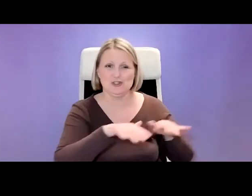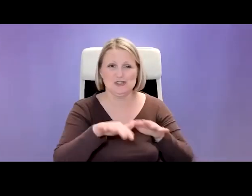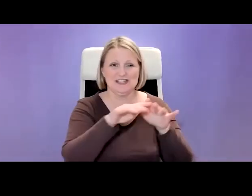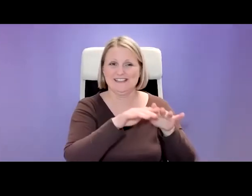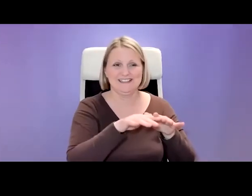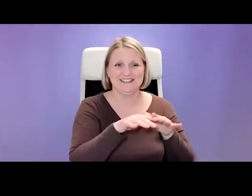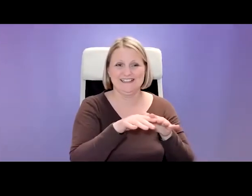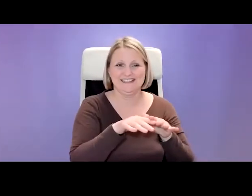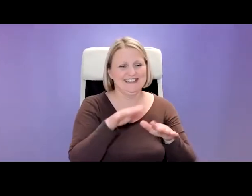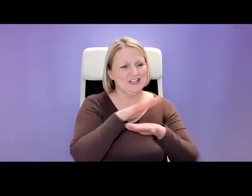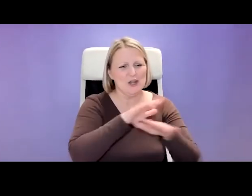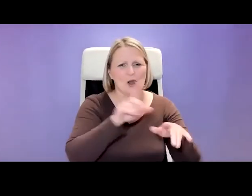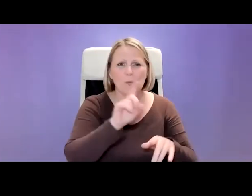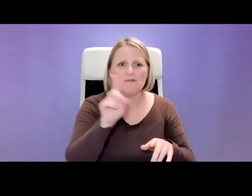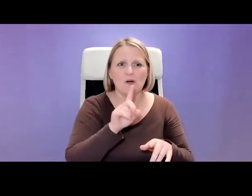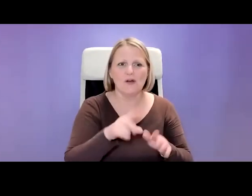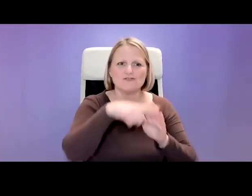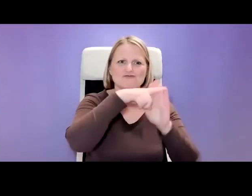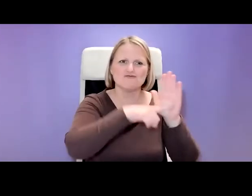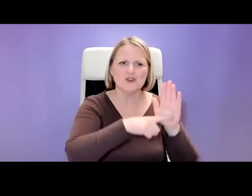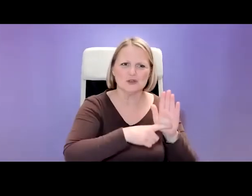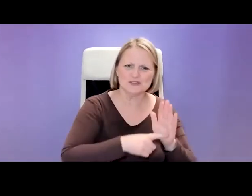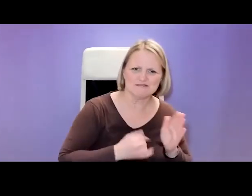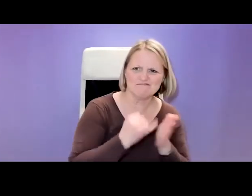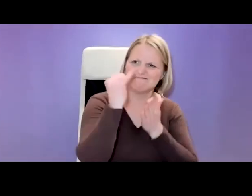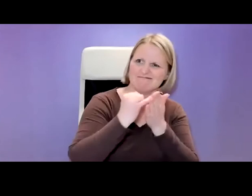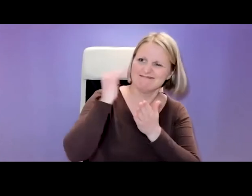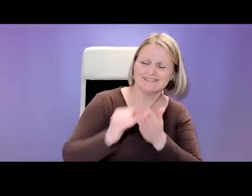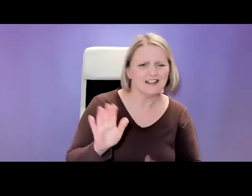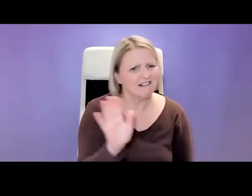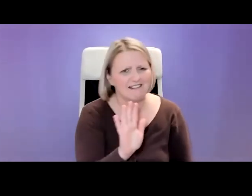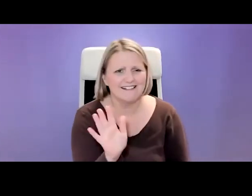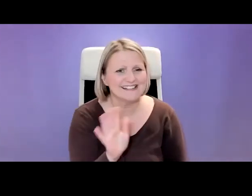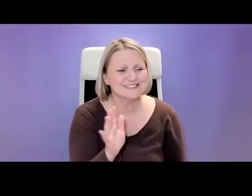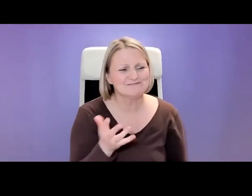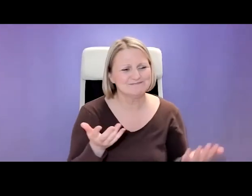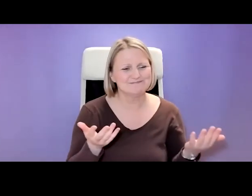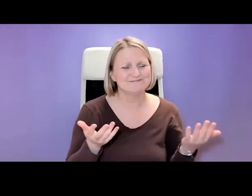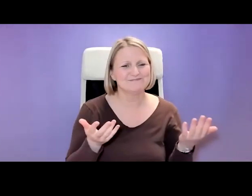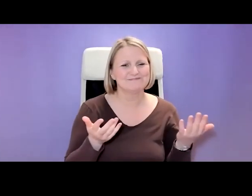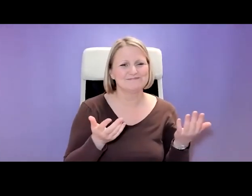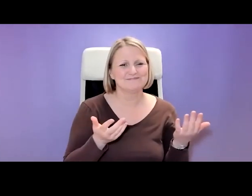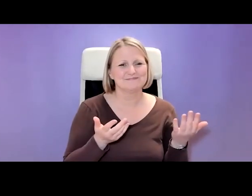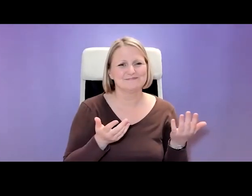but it was not made to shore up the rules that govern the institutional orders of this age.